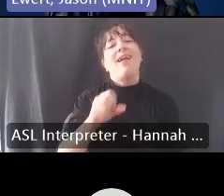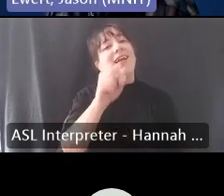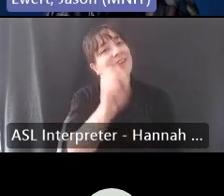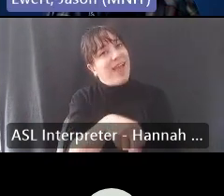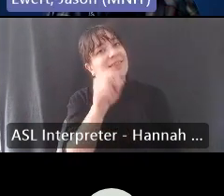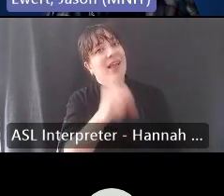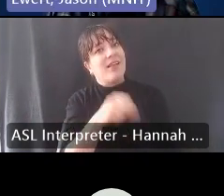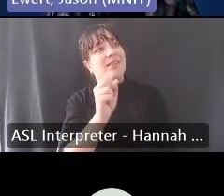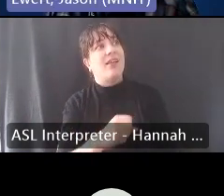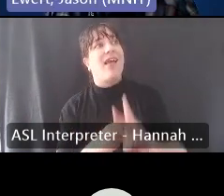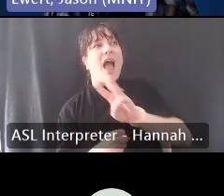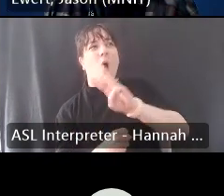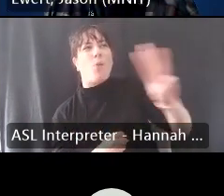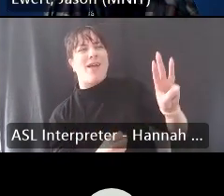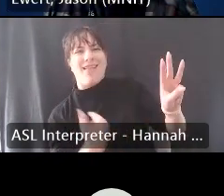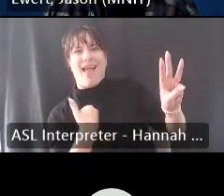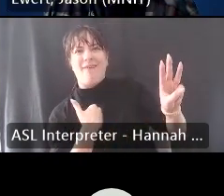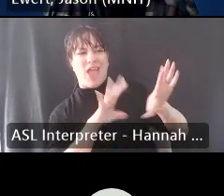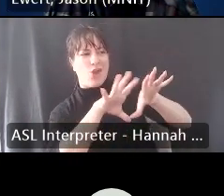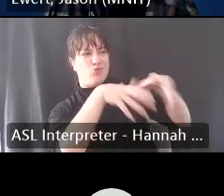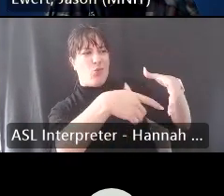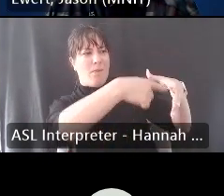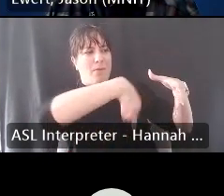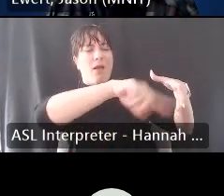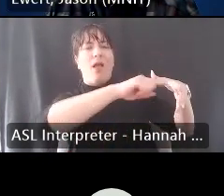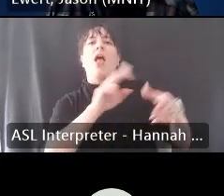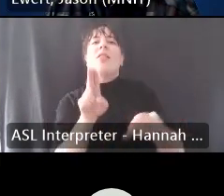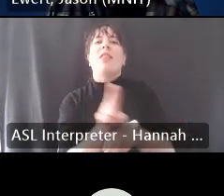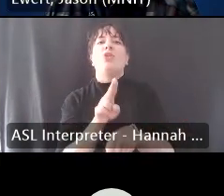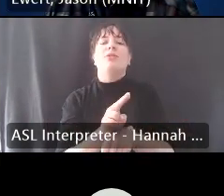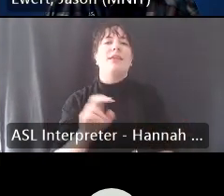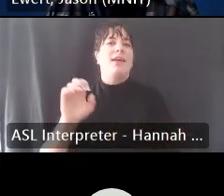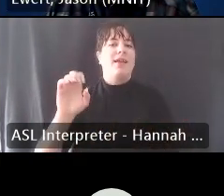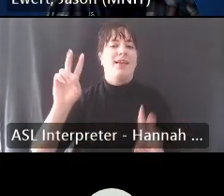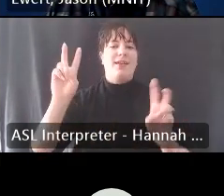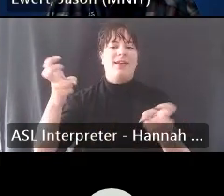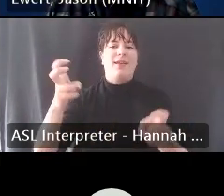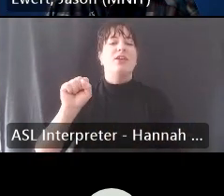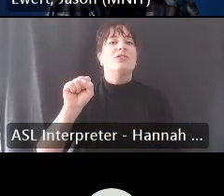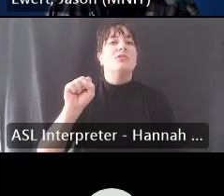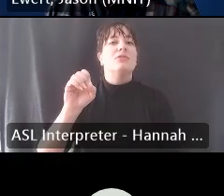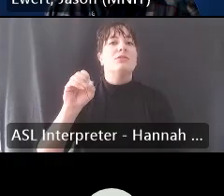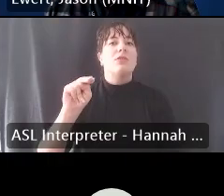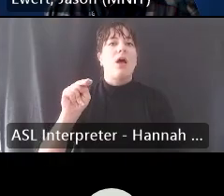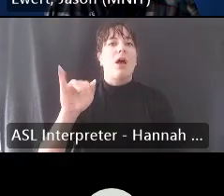So they put sound to visual depictions.